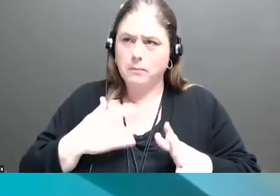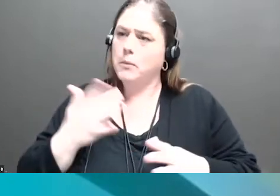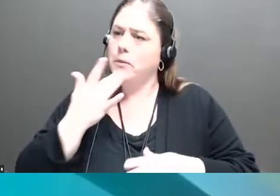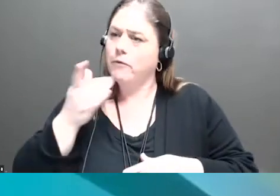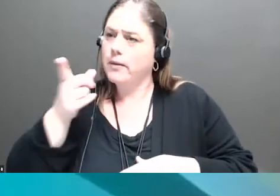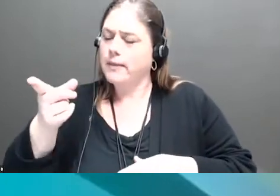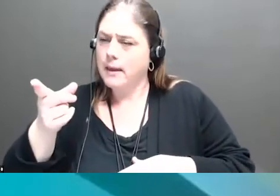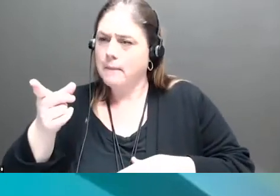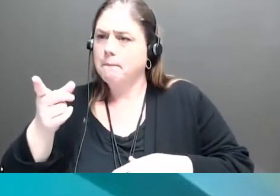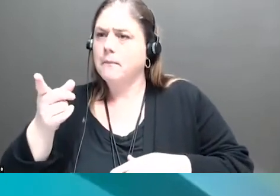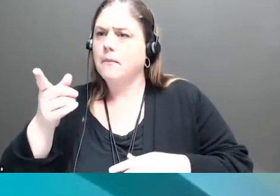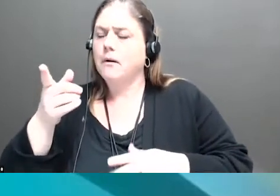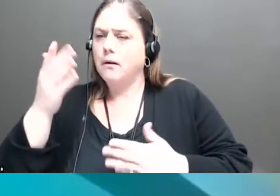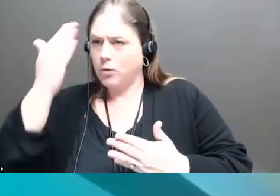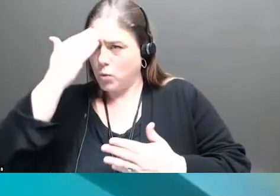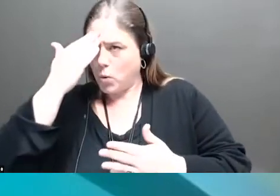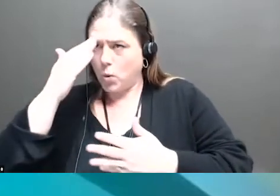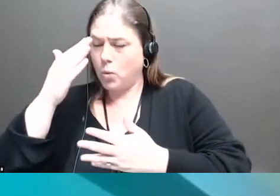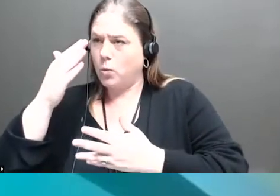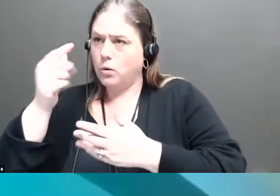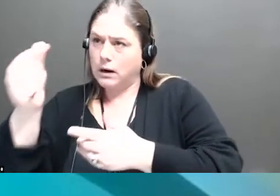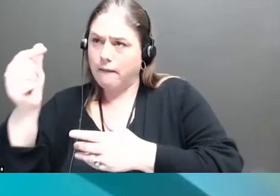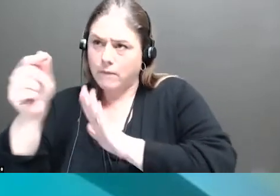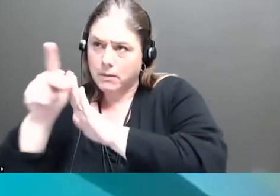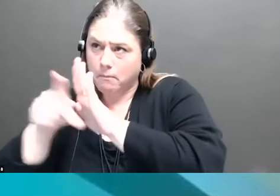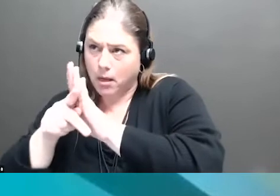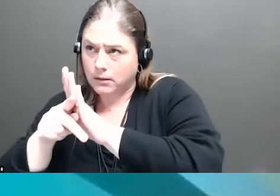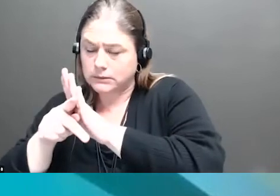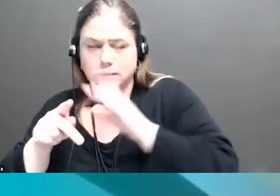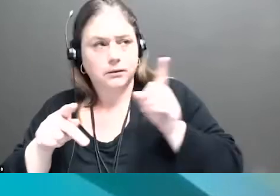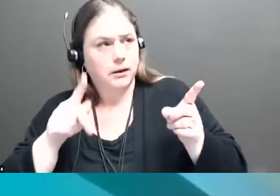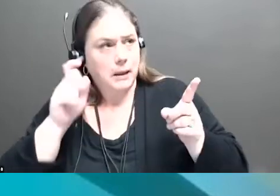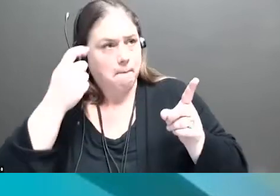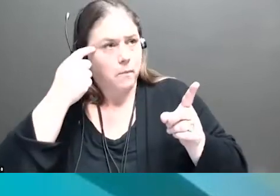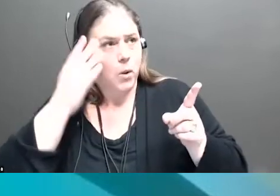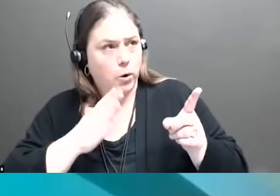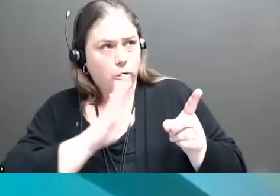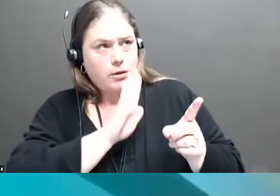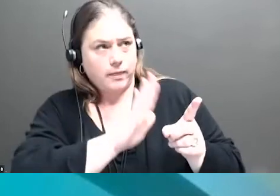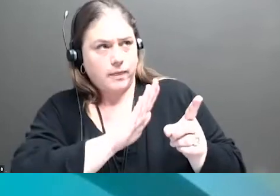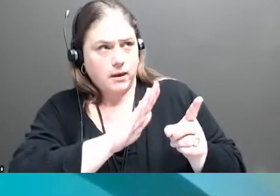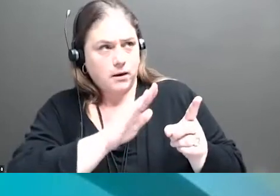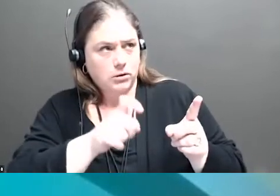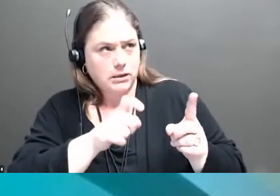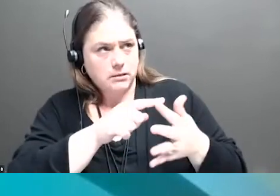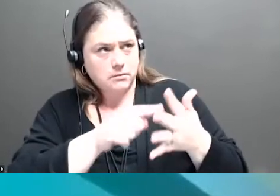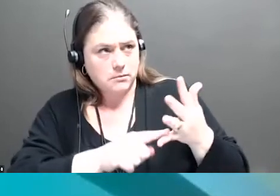and the actual employers to make sure that the workforce does become more diverse.